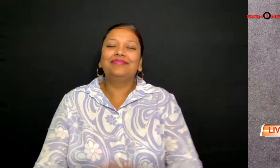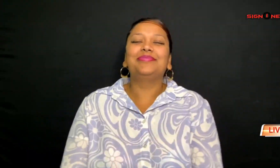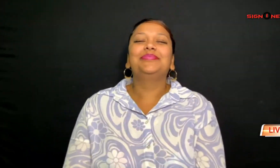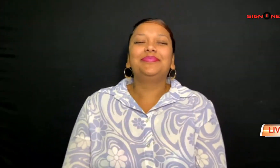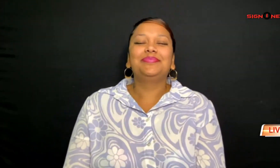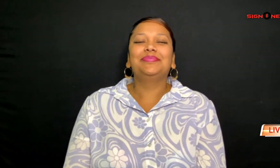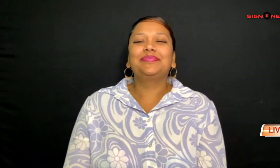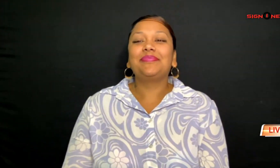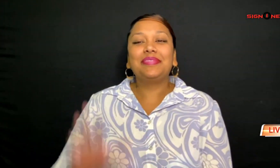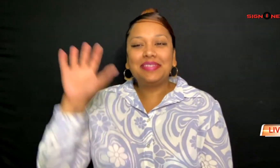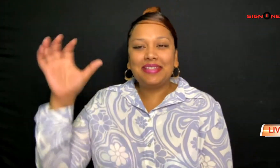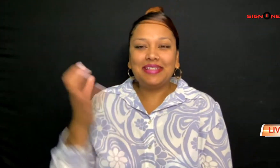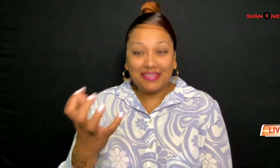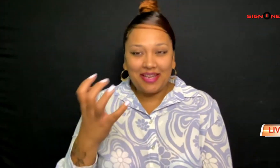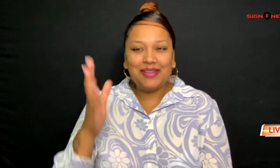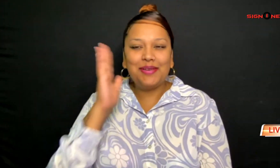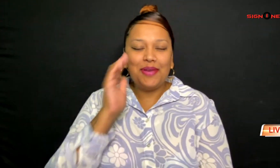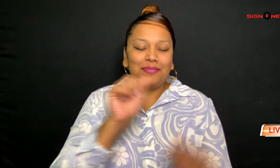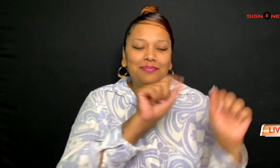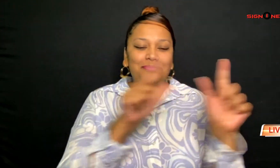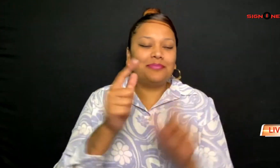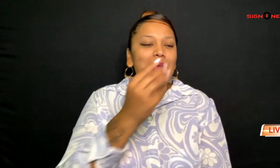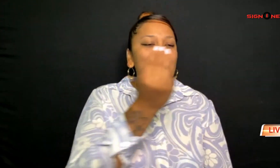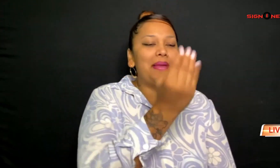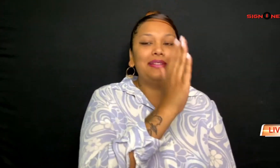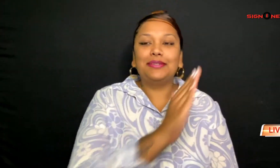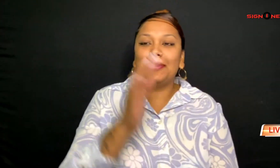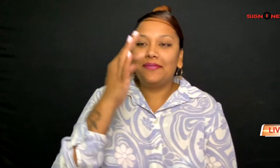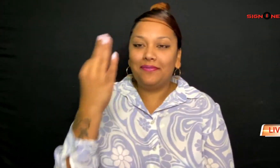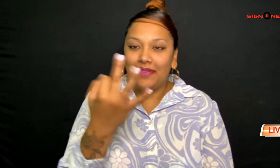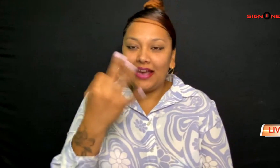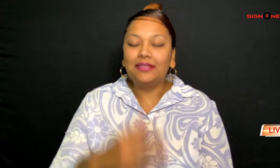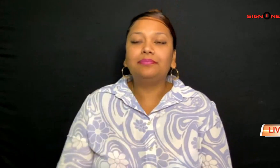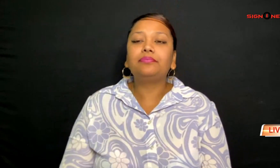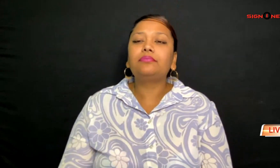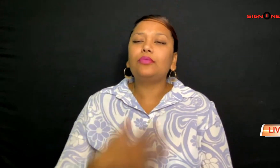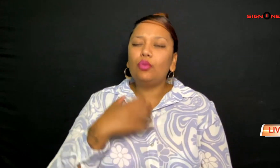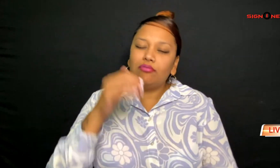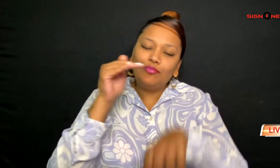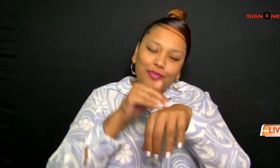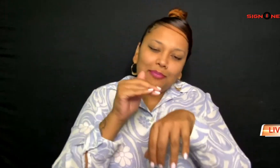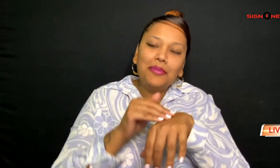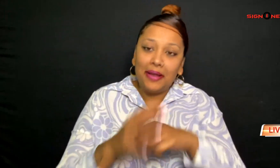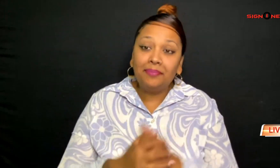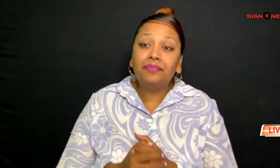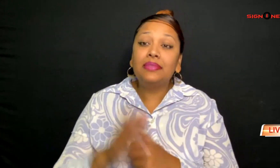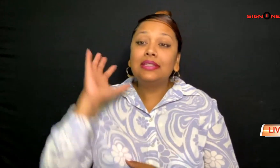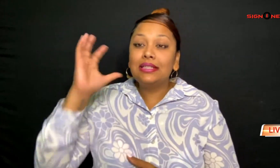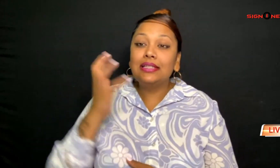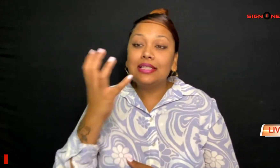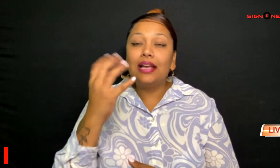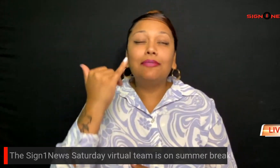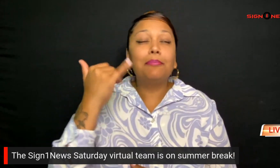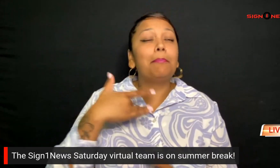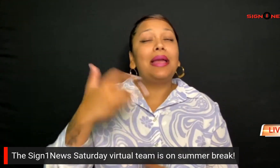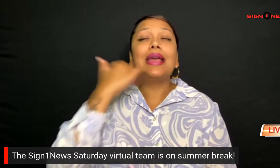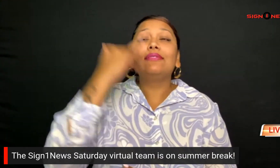will be broadcasting updates Monday through Friday and a reminder the Sign1News Saturday